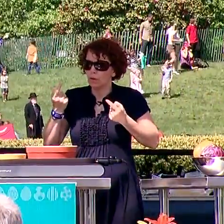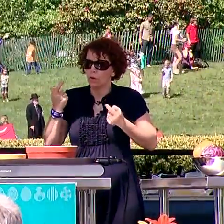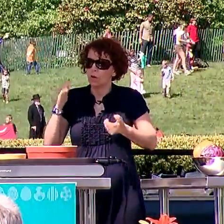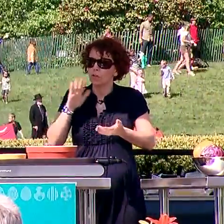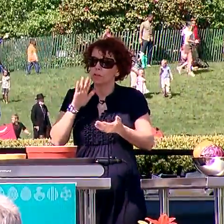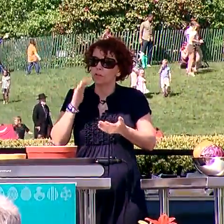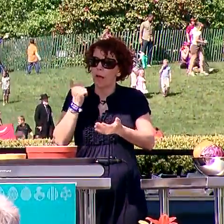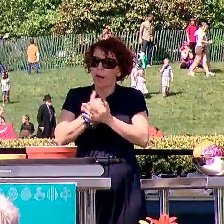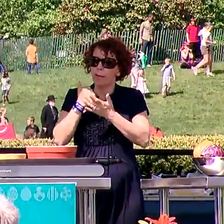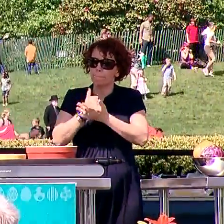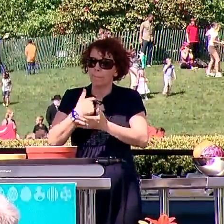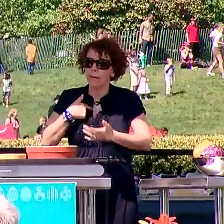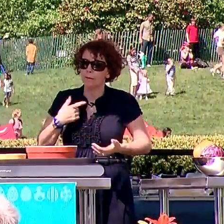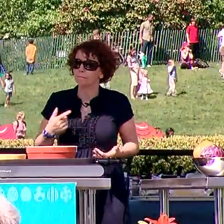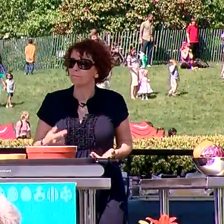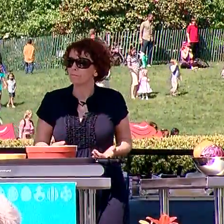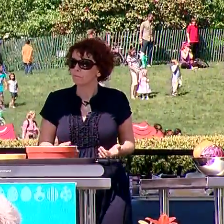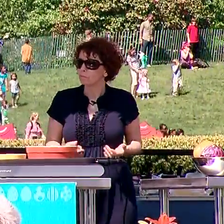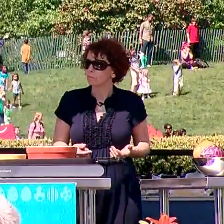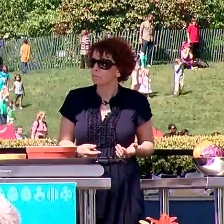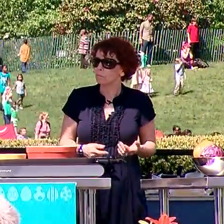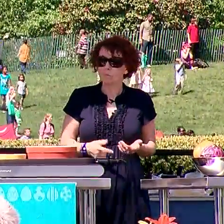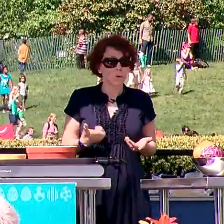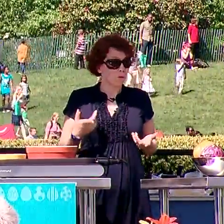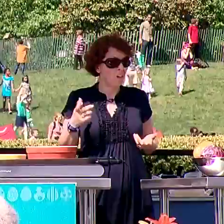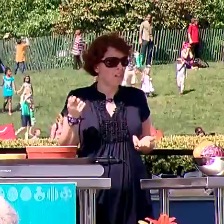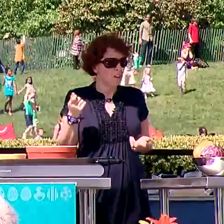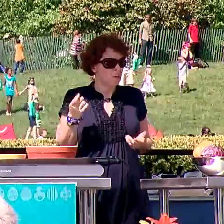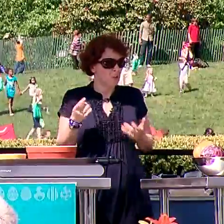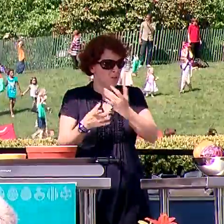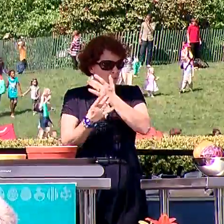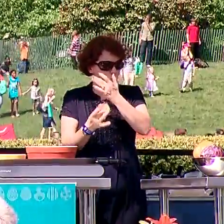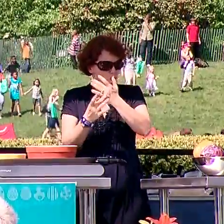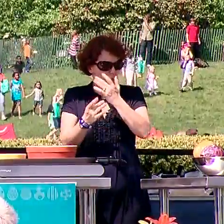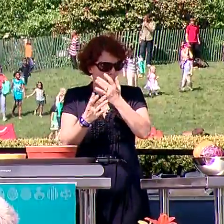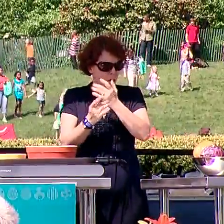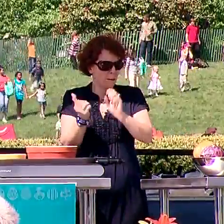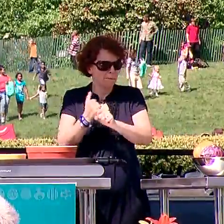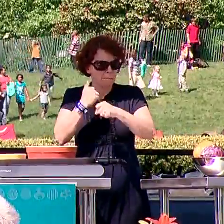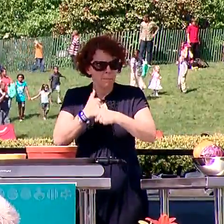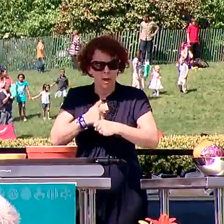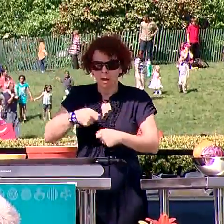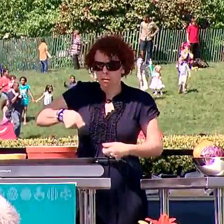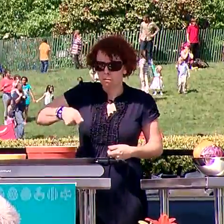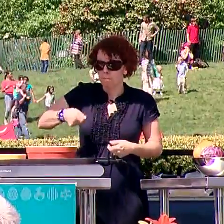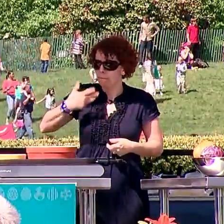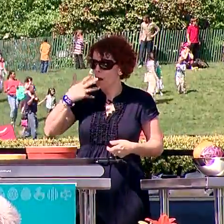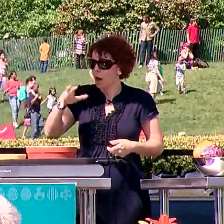able to do; to actually cook. So, a little bit of oil. I'm heating my pan.